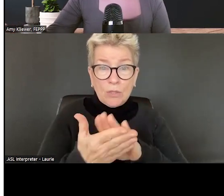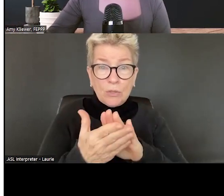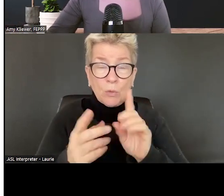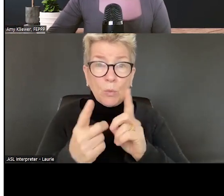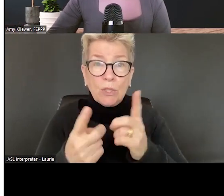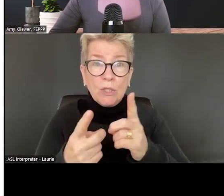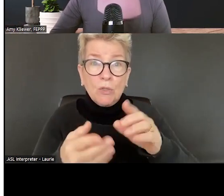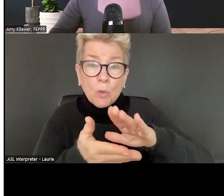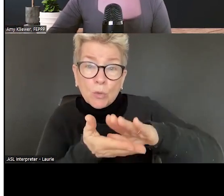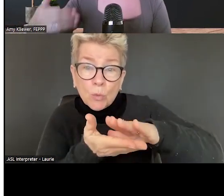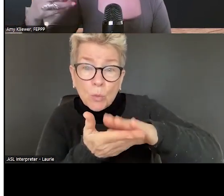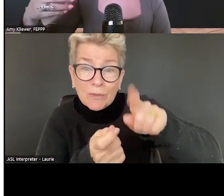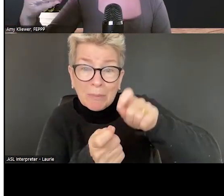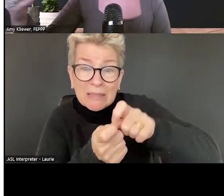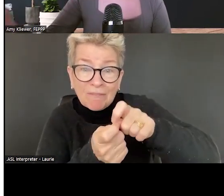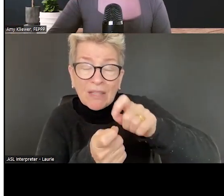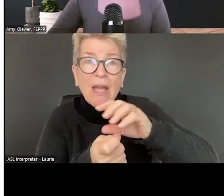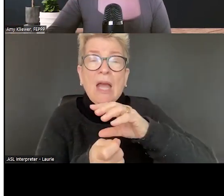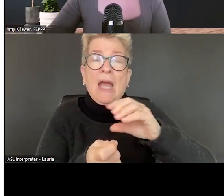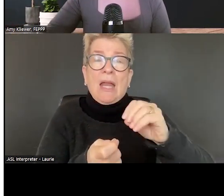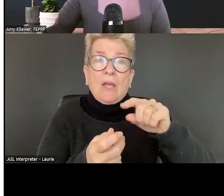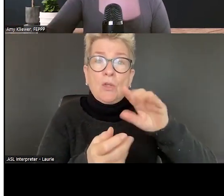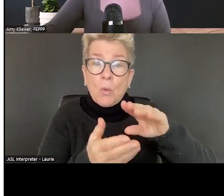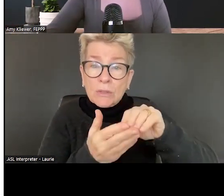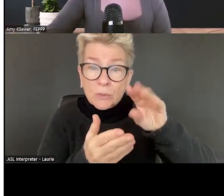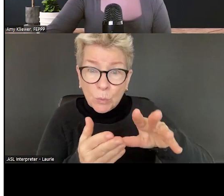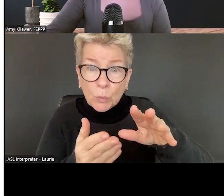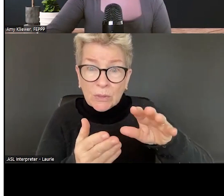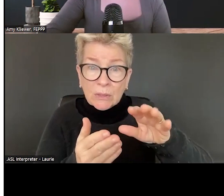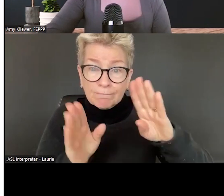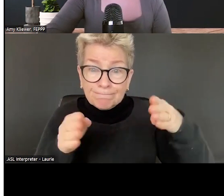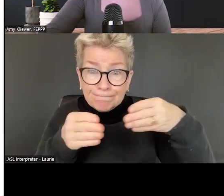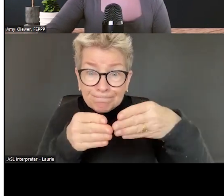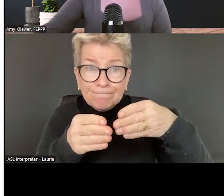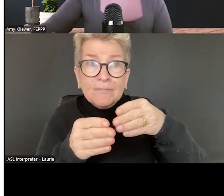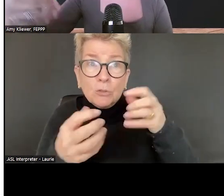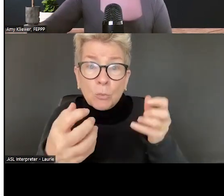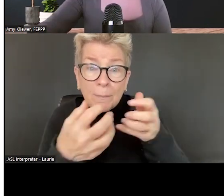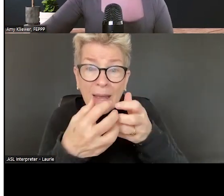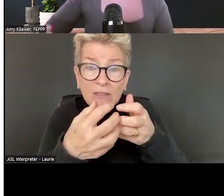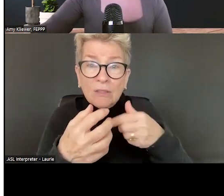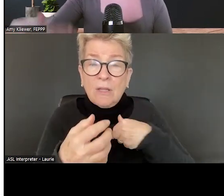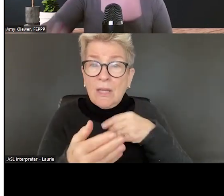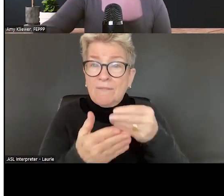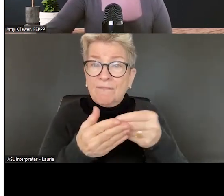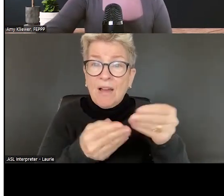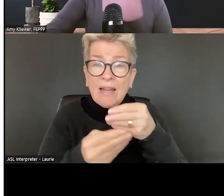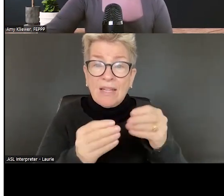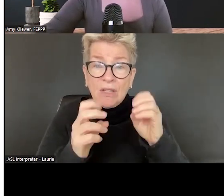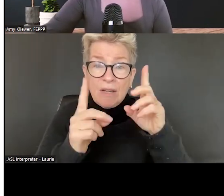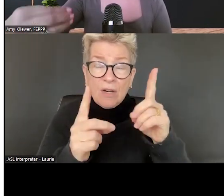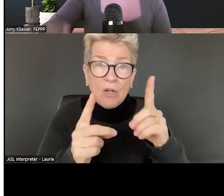students, and to come and fold financial education in wherever it makes sense is